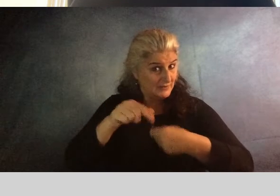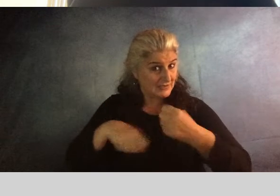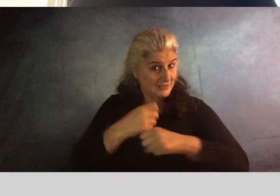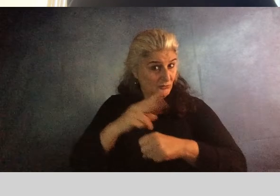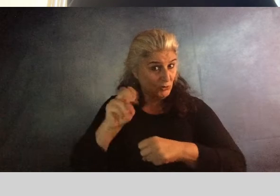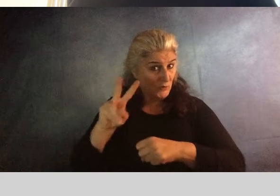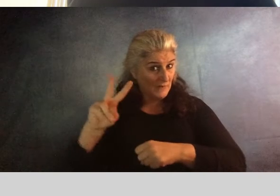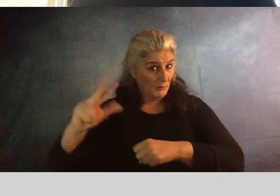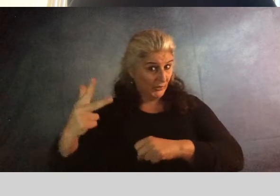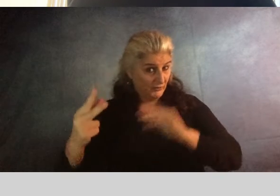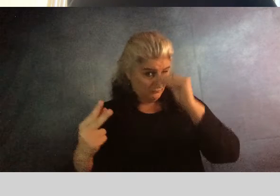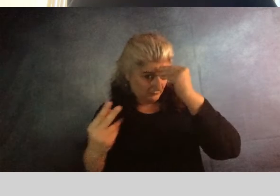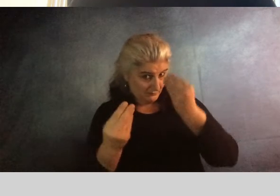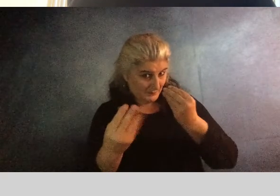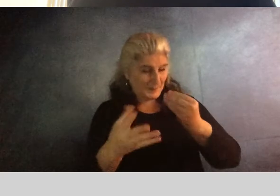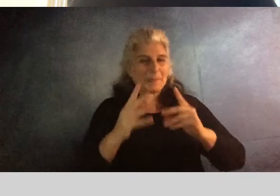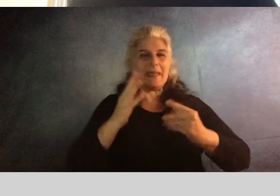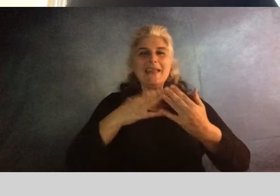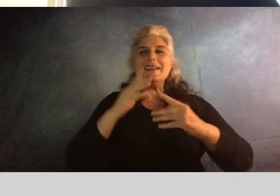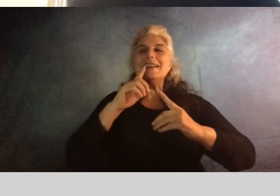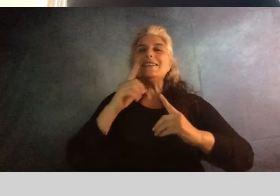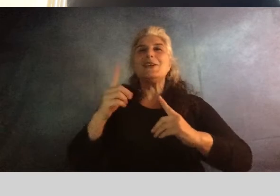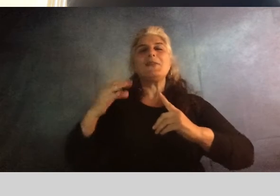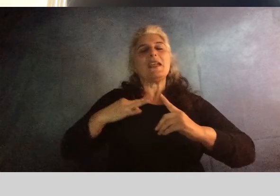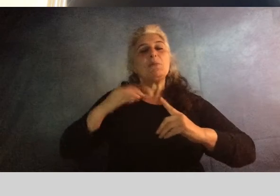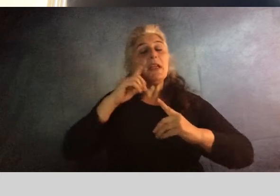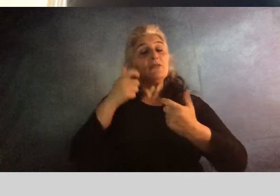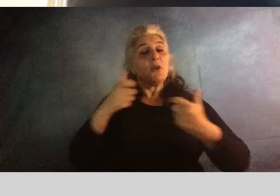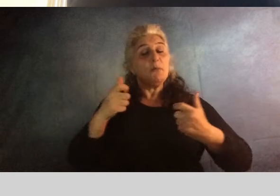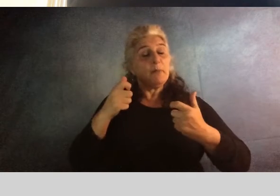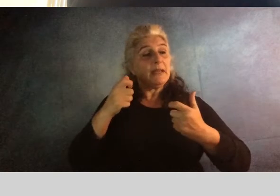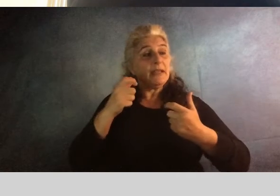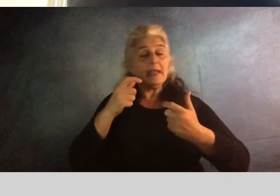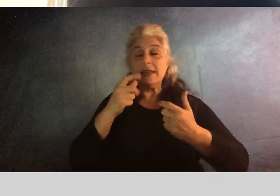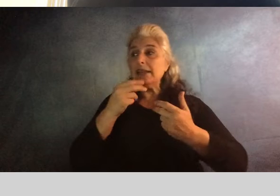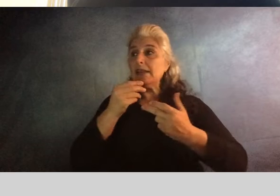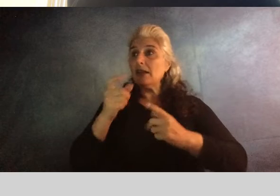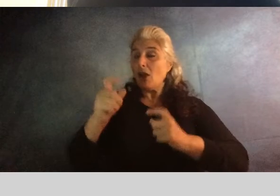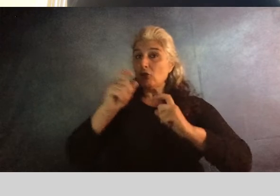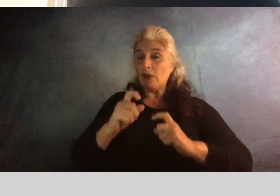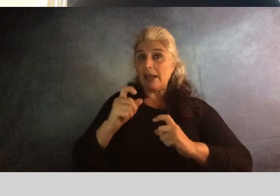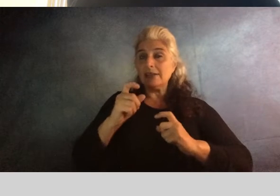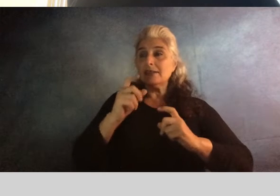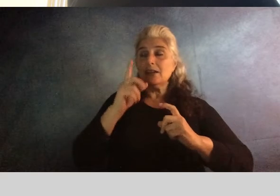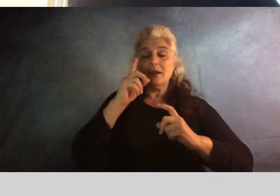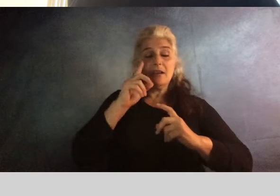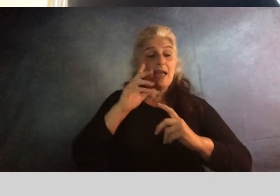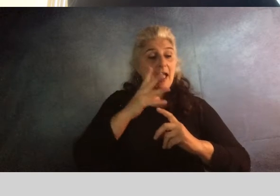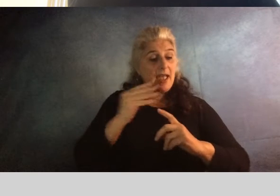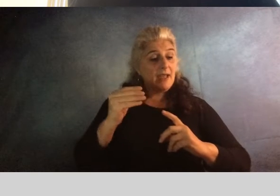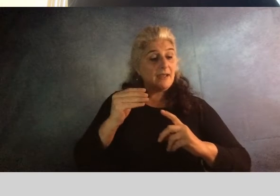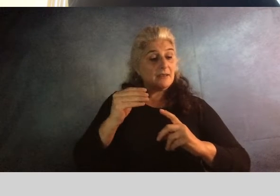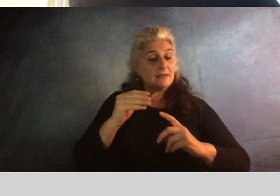and received a grant from Facebook Research to implement advanced security features in PyPI. The Python Software Foundation issued a request